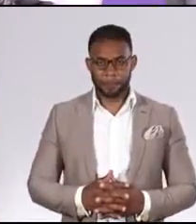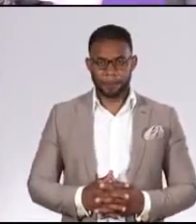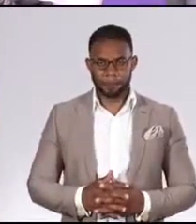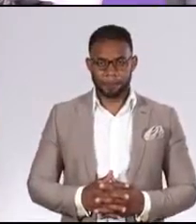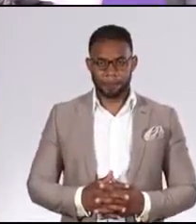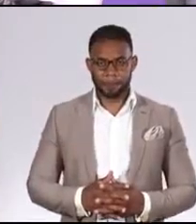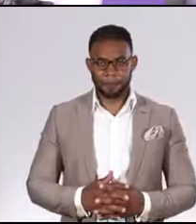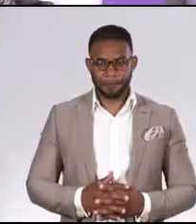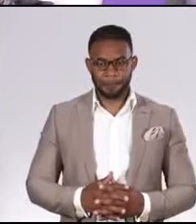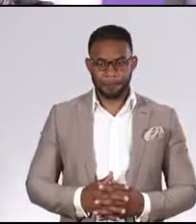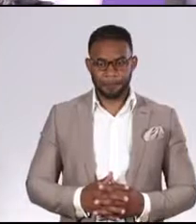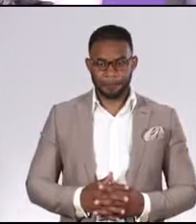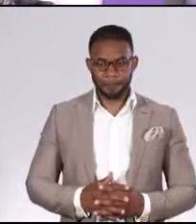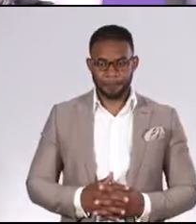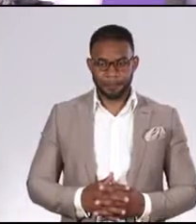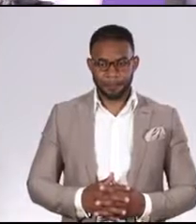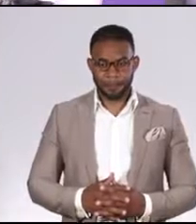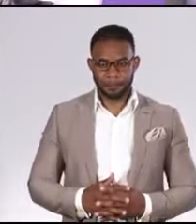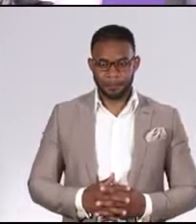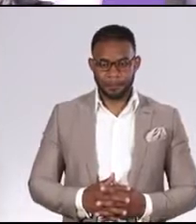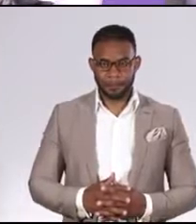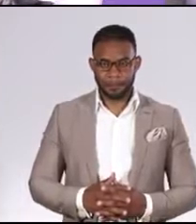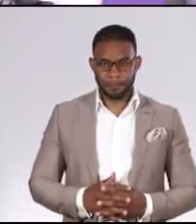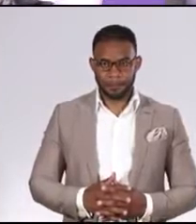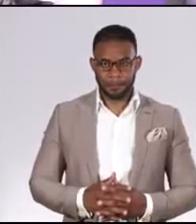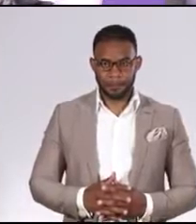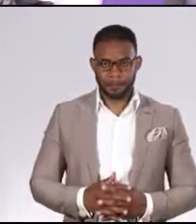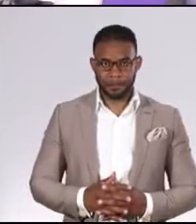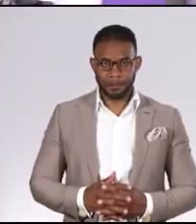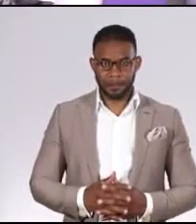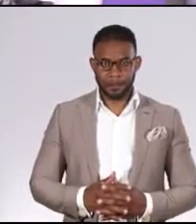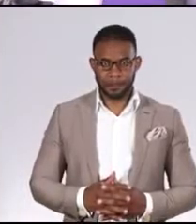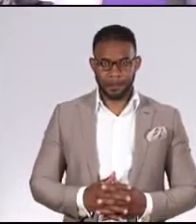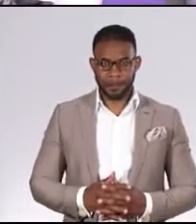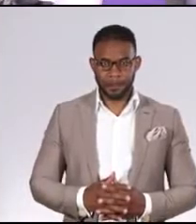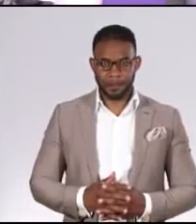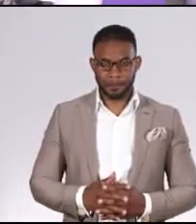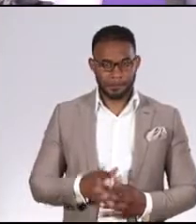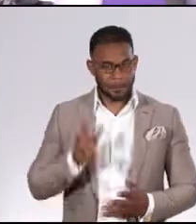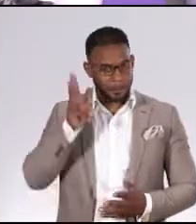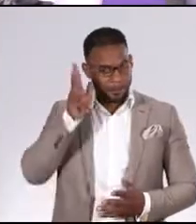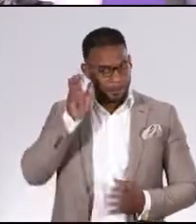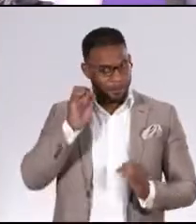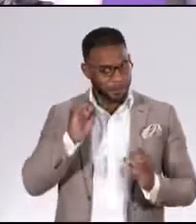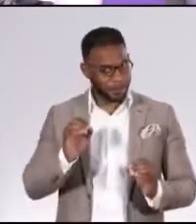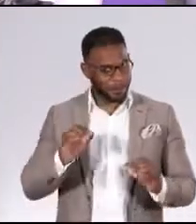hearing loss. I'm here in the studio with my co host barbara kelly from the hearing loss association of america.